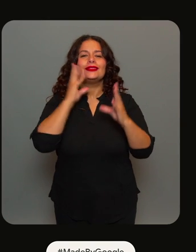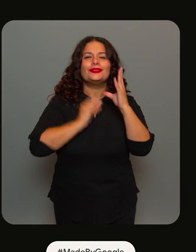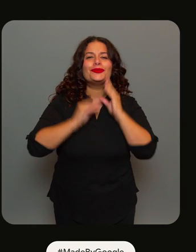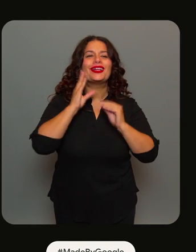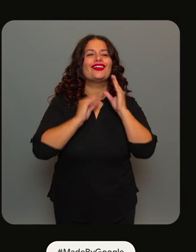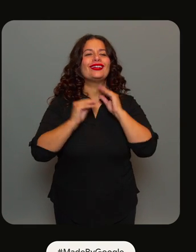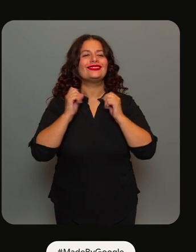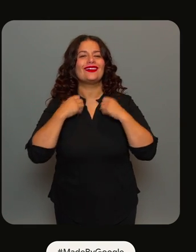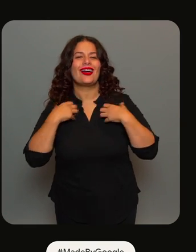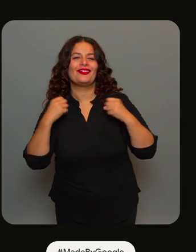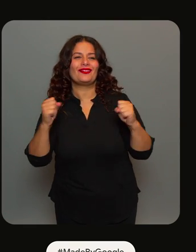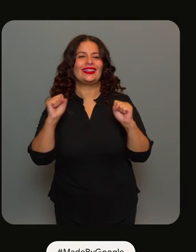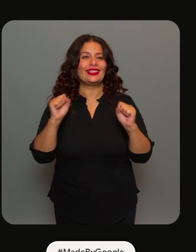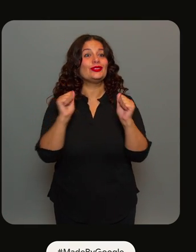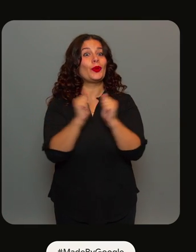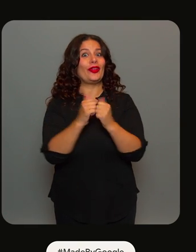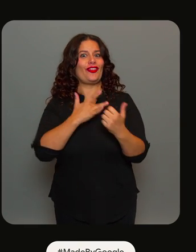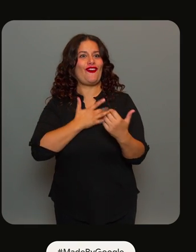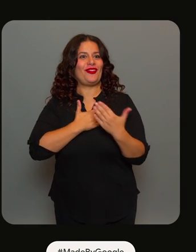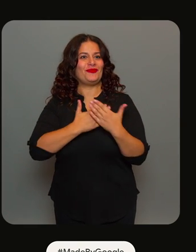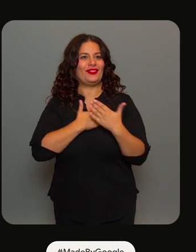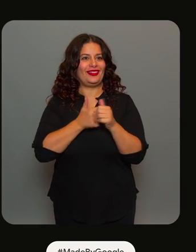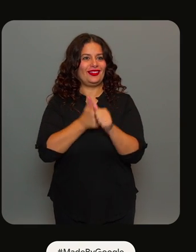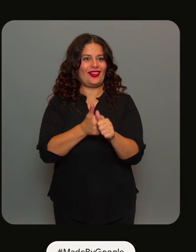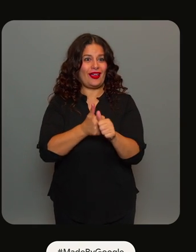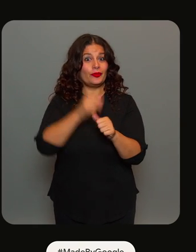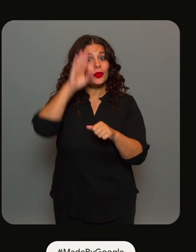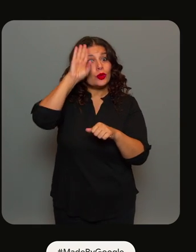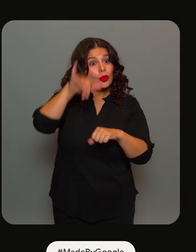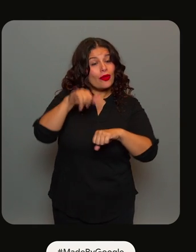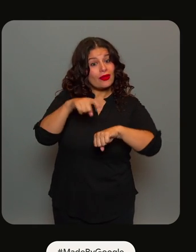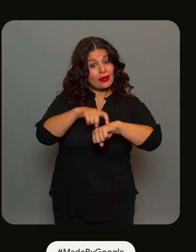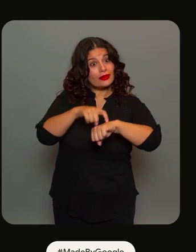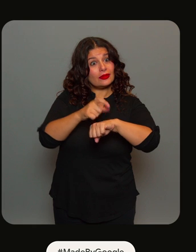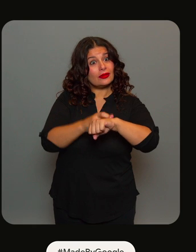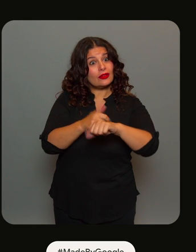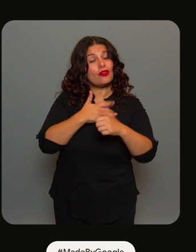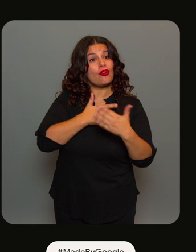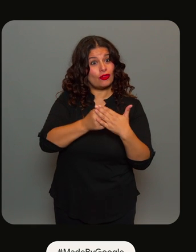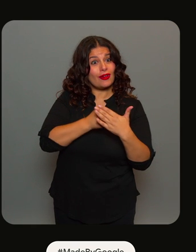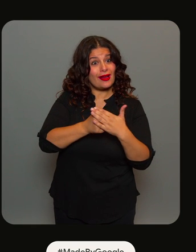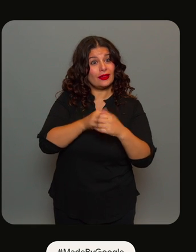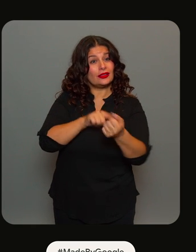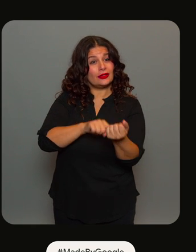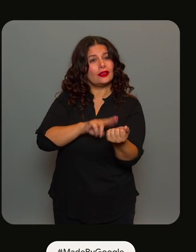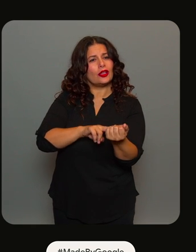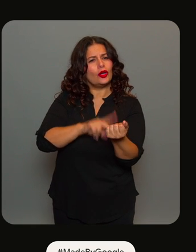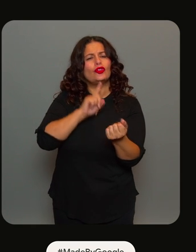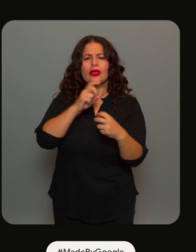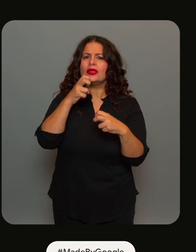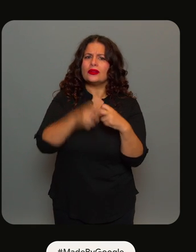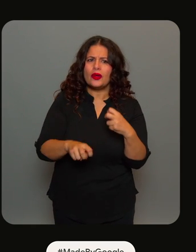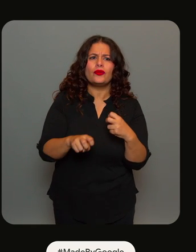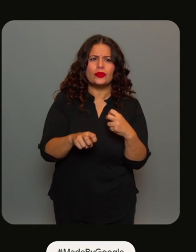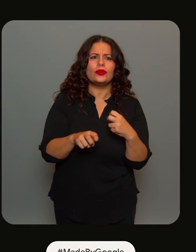Tracking heart rate on the wrist specifically is incredibly challenging. To measure heart rate we use a sensor called a photoplethysmograph.